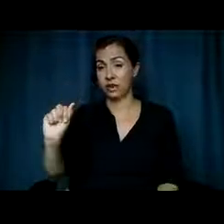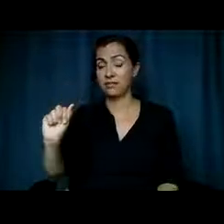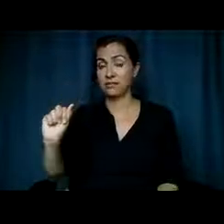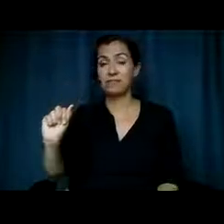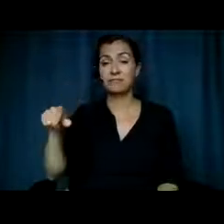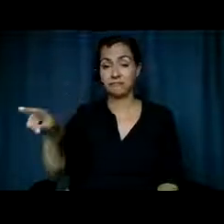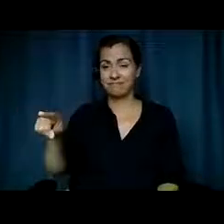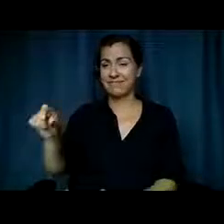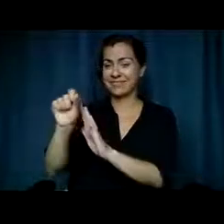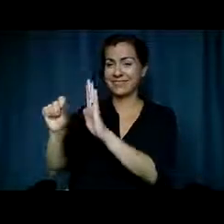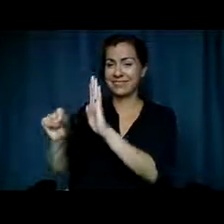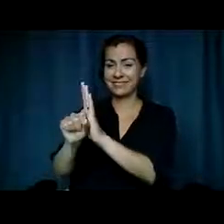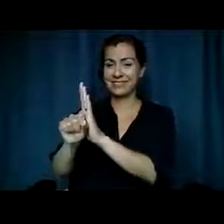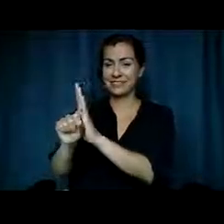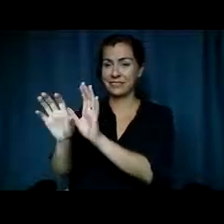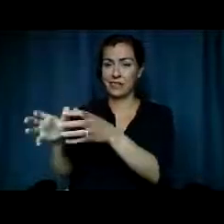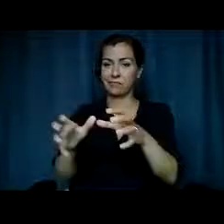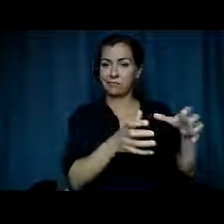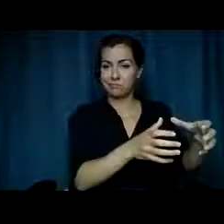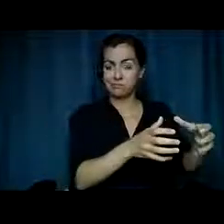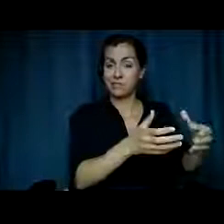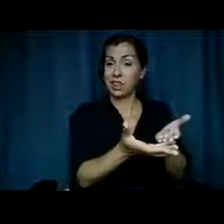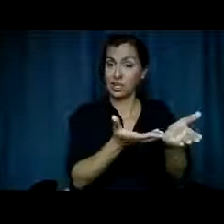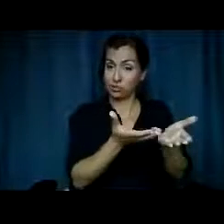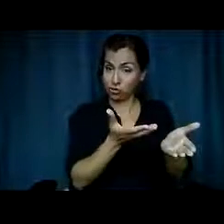empowering them. We're reaching out as part of our work